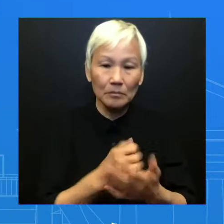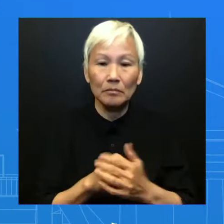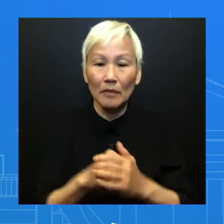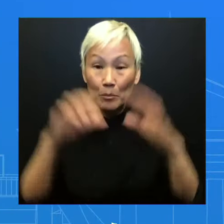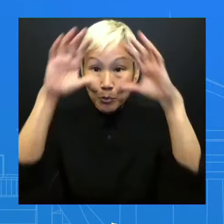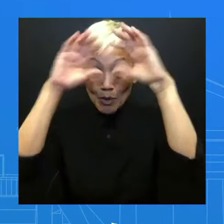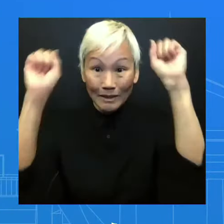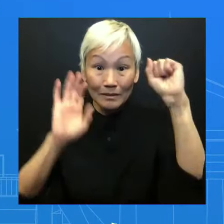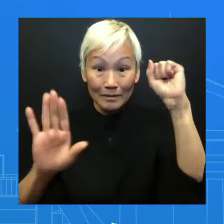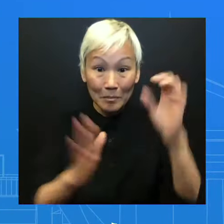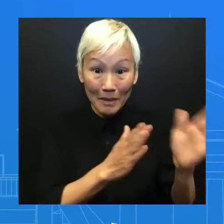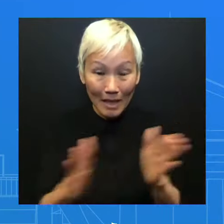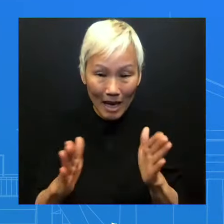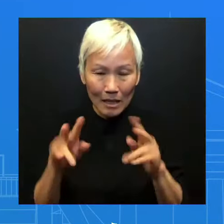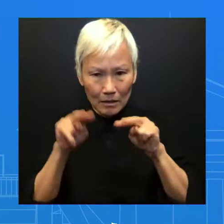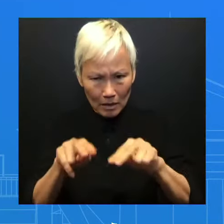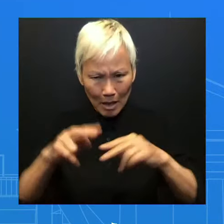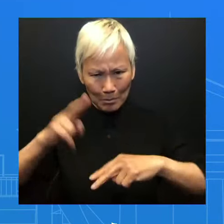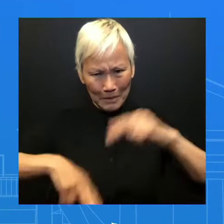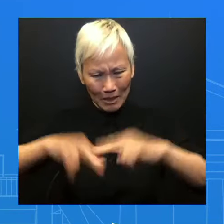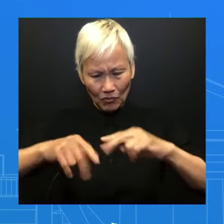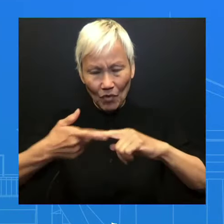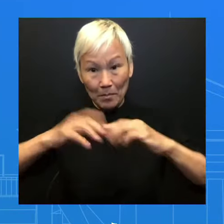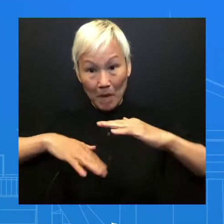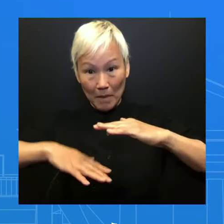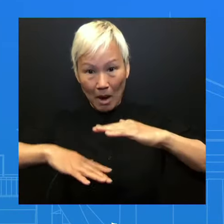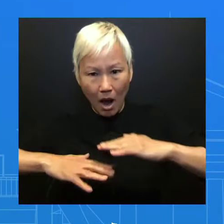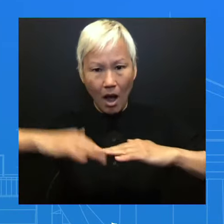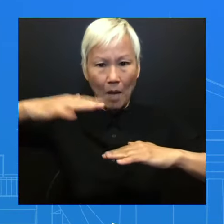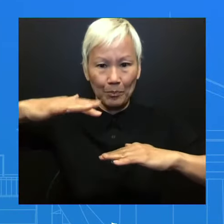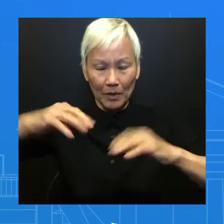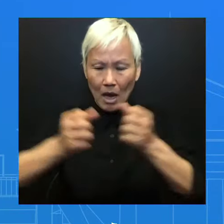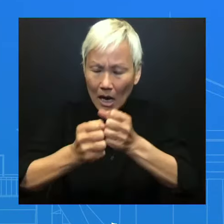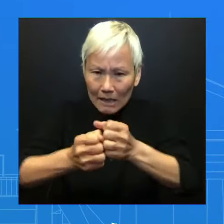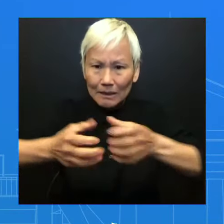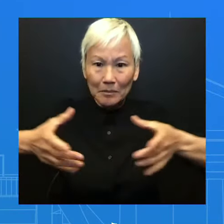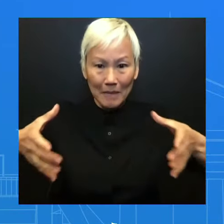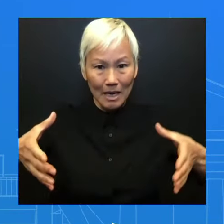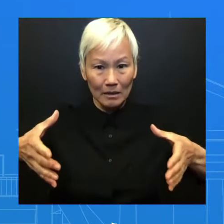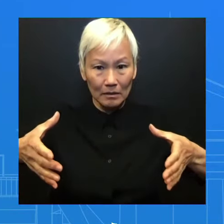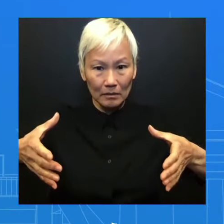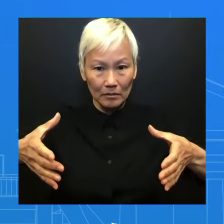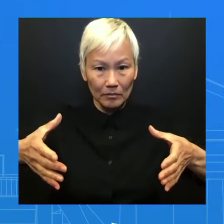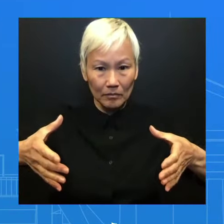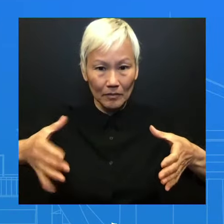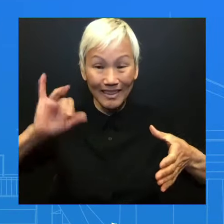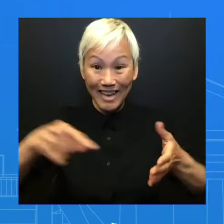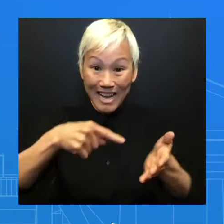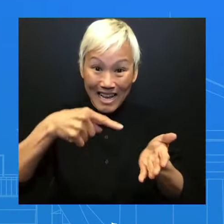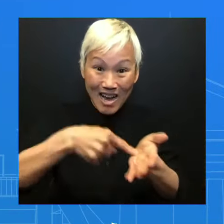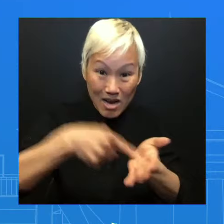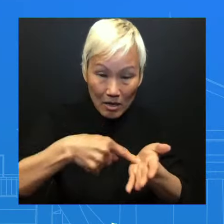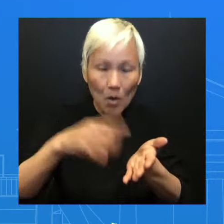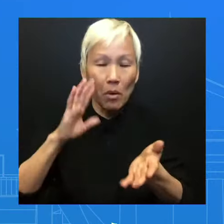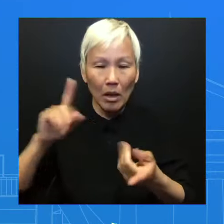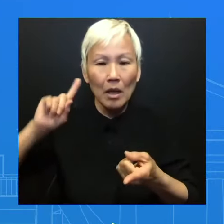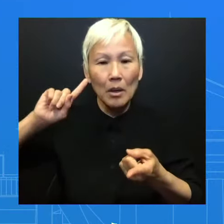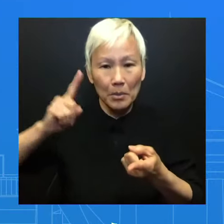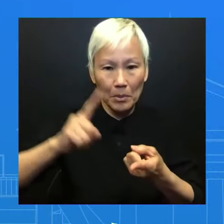And it does that while reducing the deficit by nearly $3 trillion over 10 years by asking the wealthy and corporations